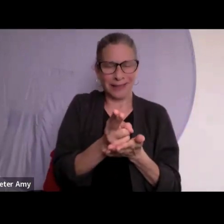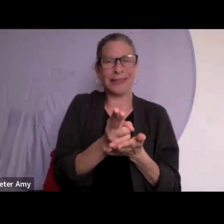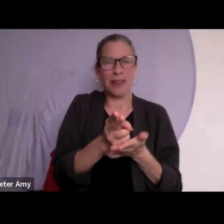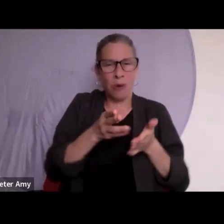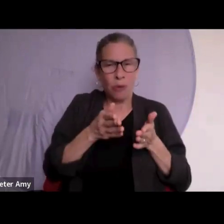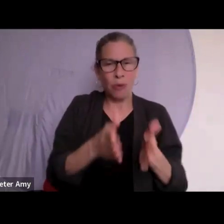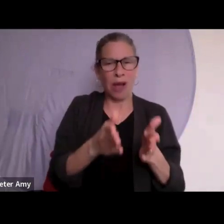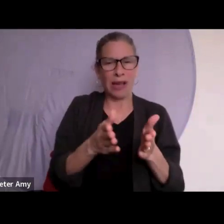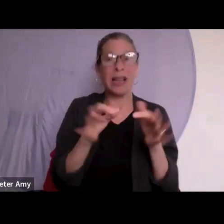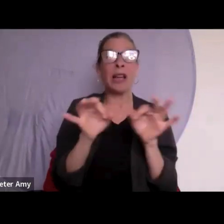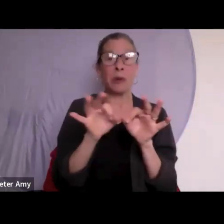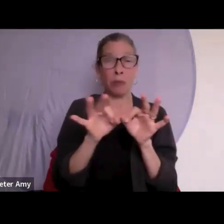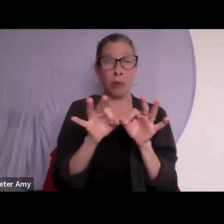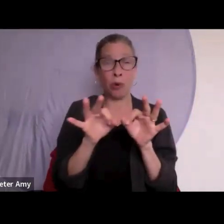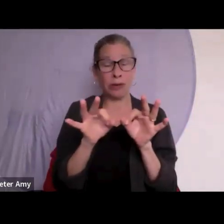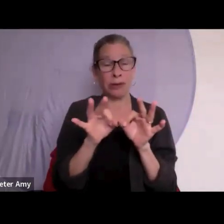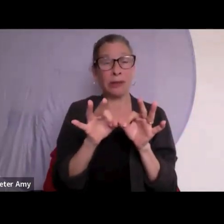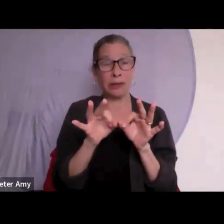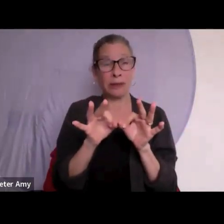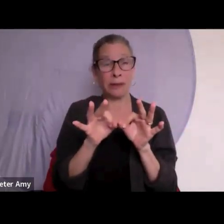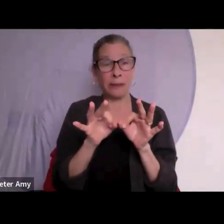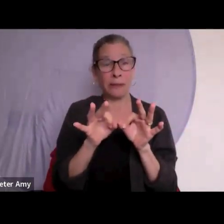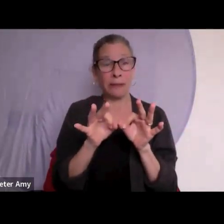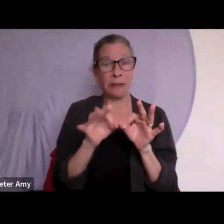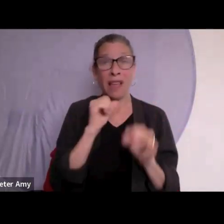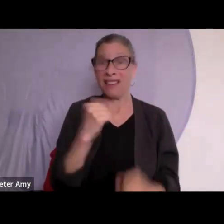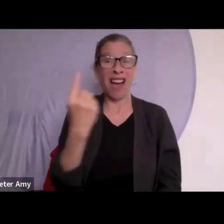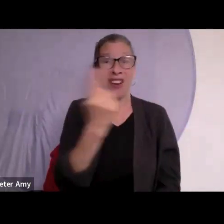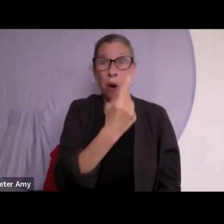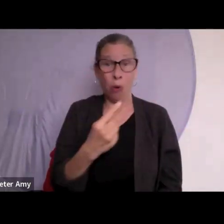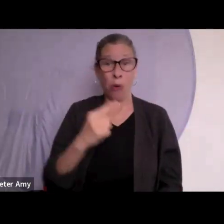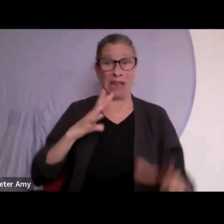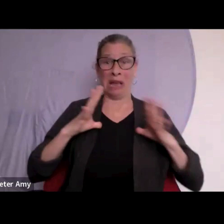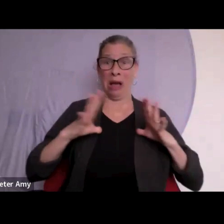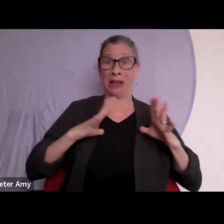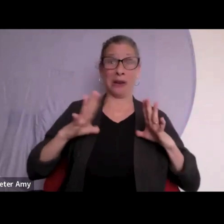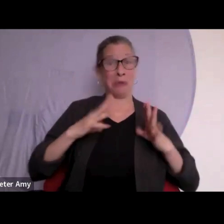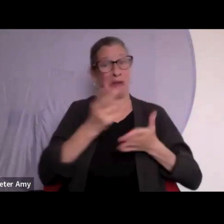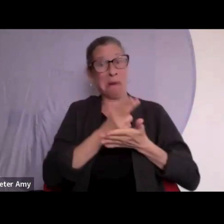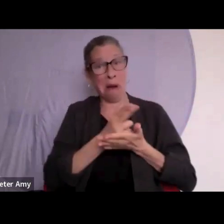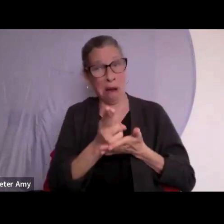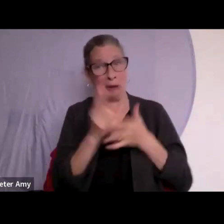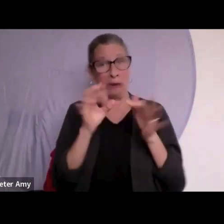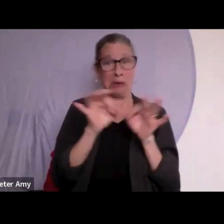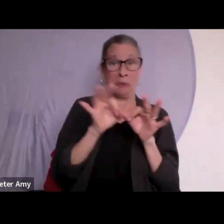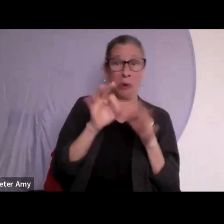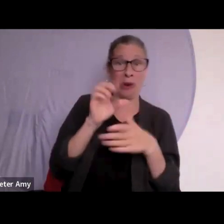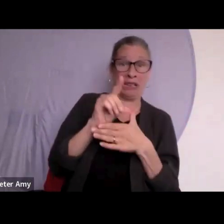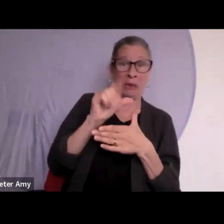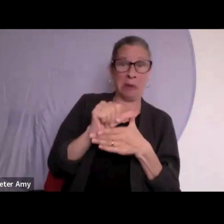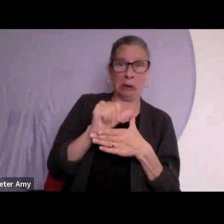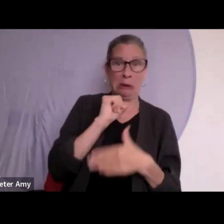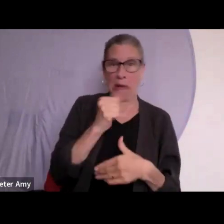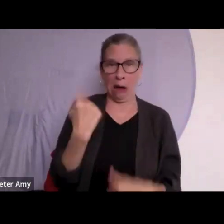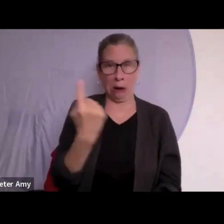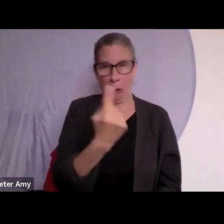important and something that was not always done in Hollywood. That's on the side of both what's nice about Coda both in